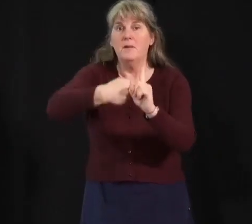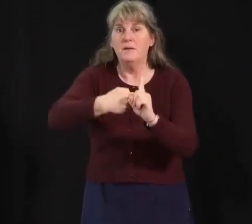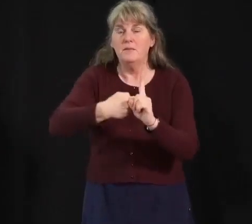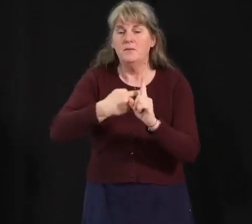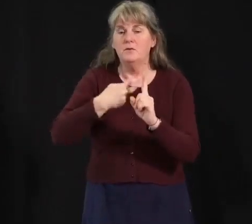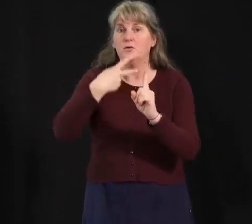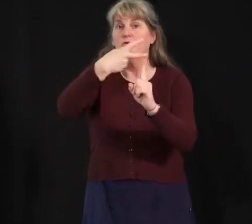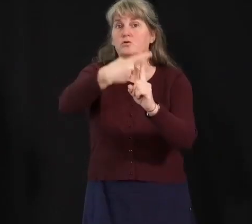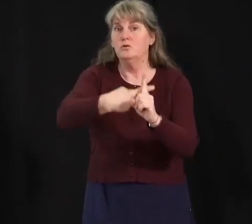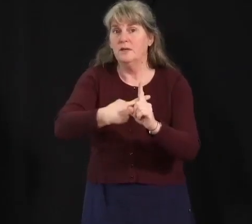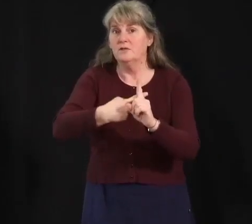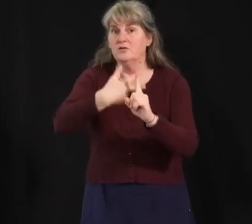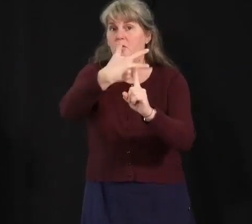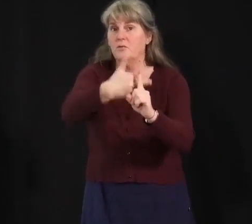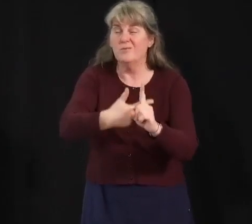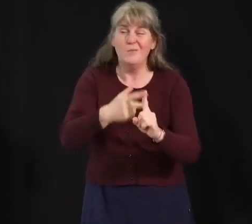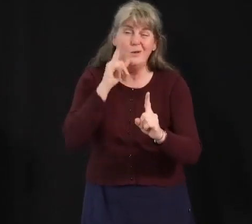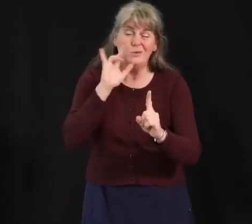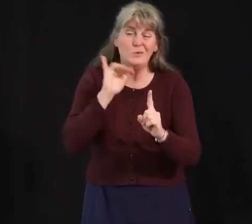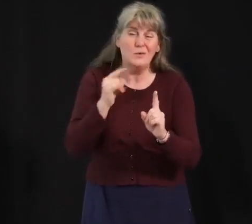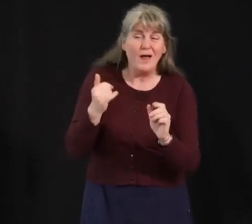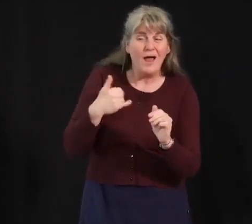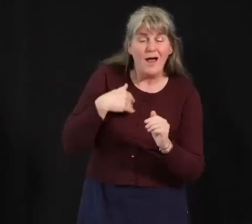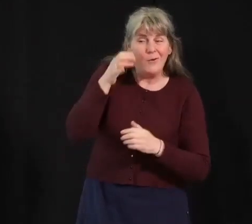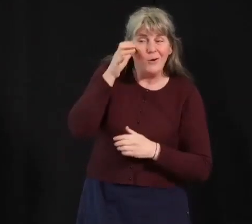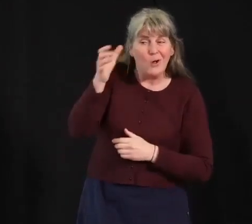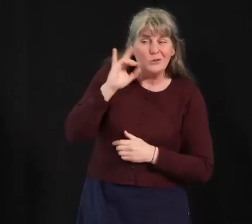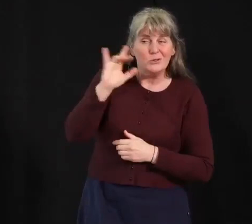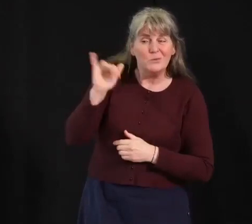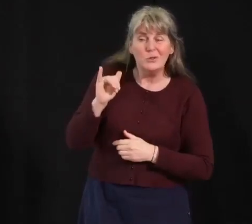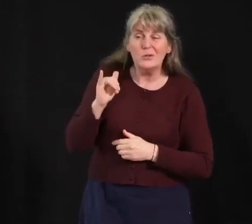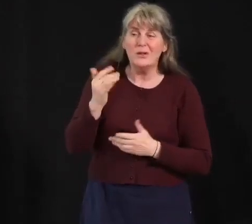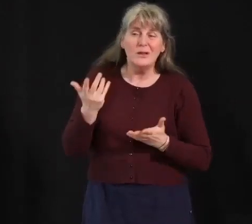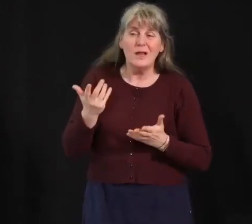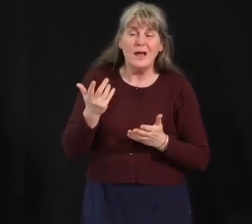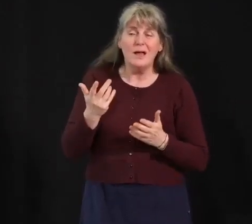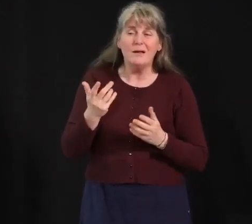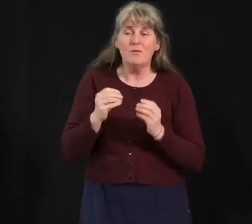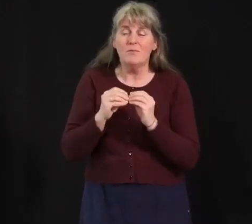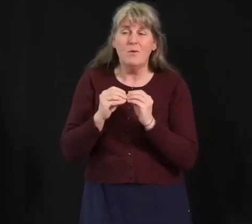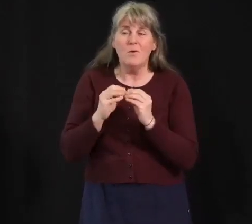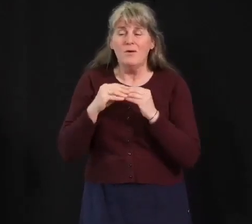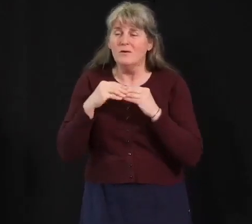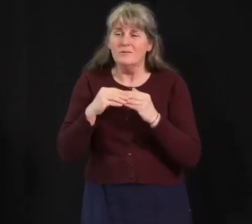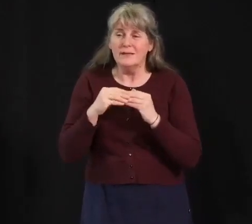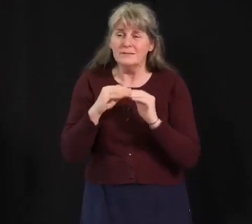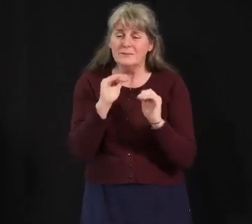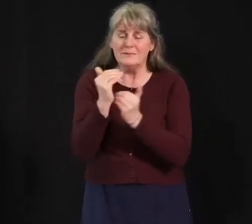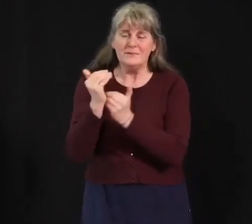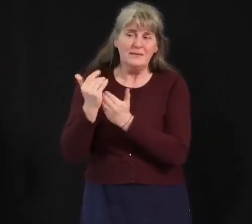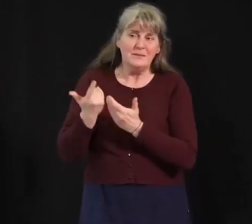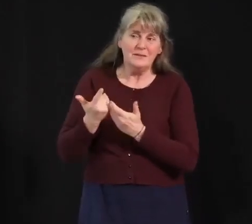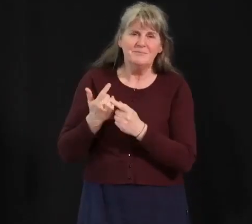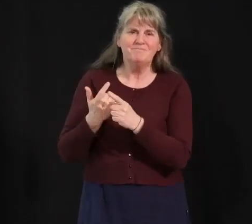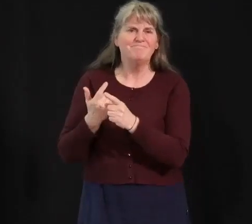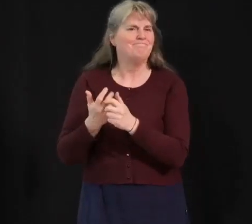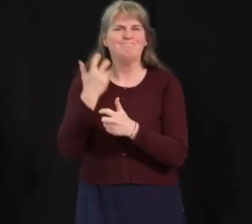lifting summer structures. Do you have any sense of what limited restrictions could be